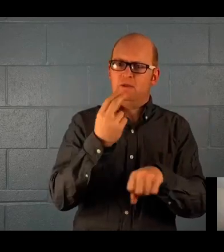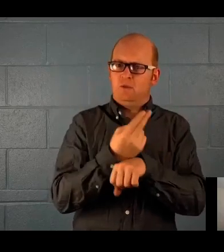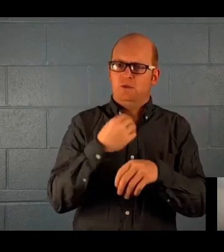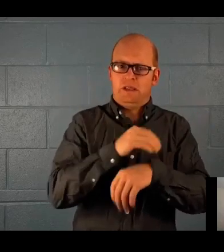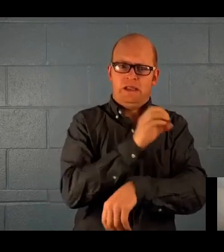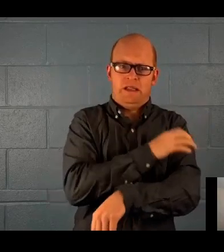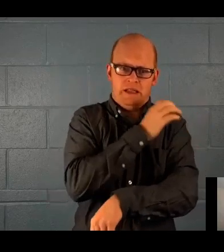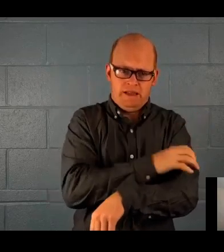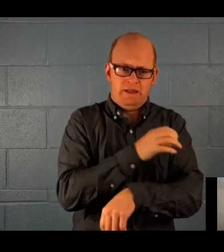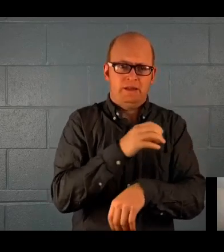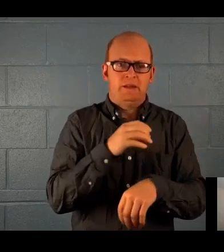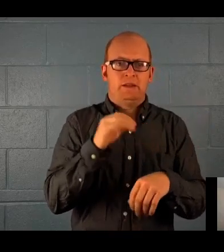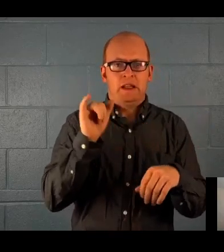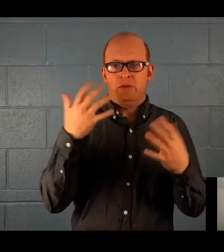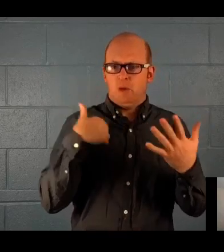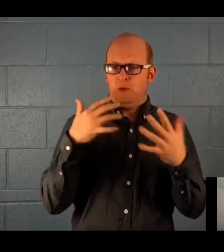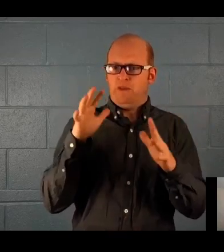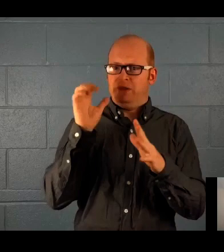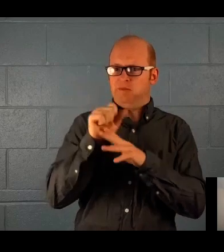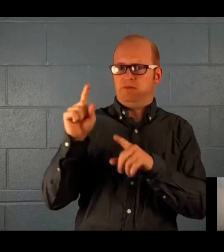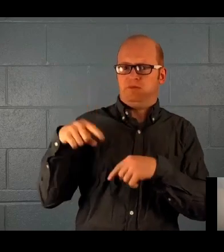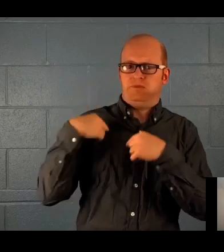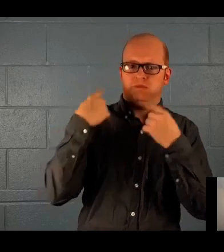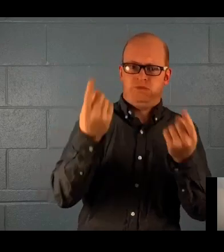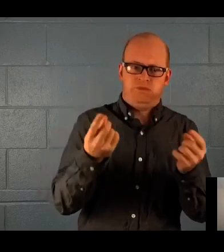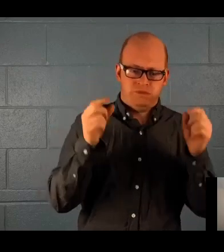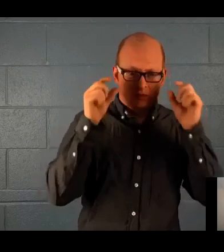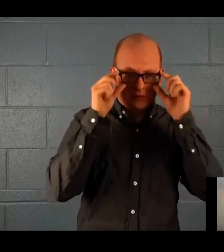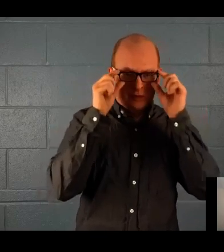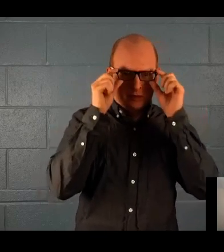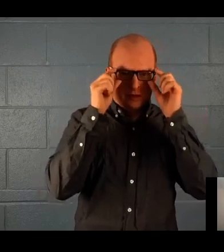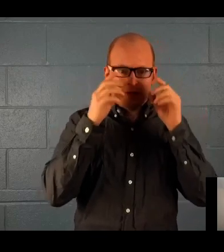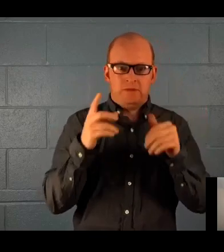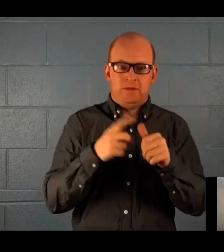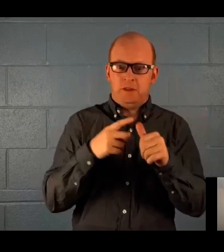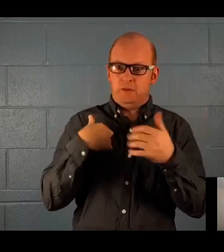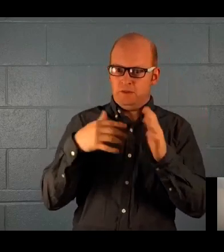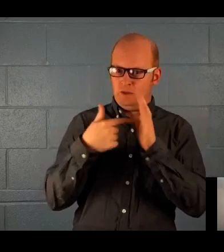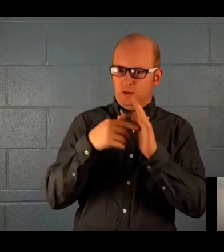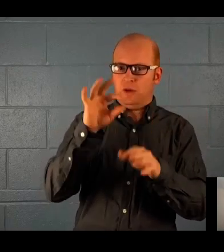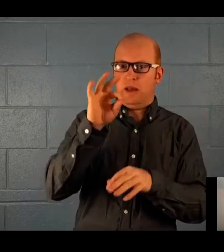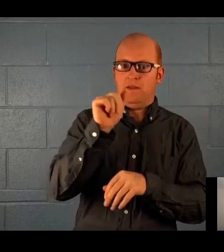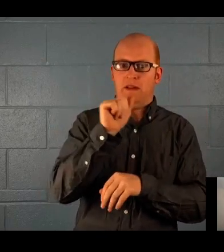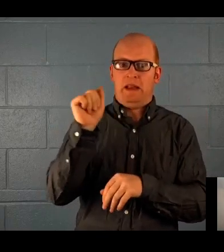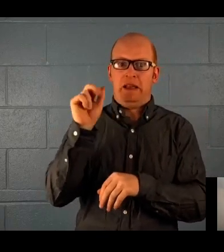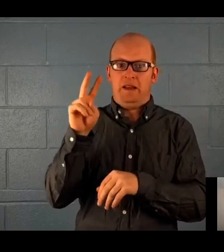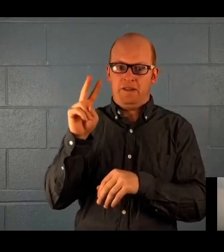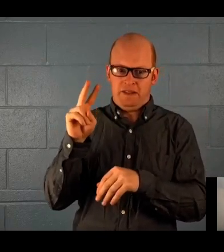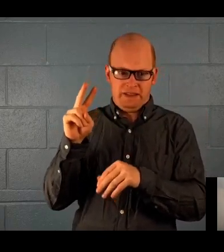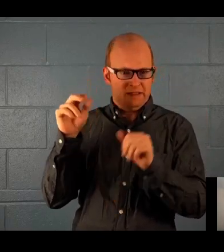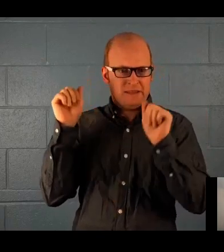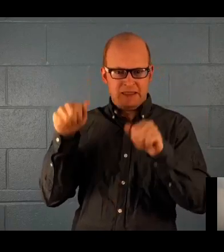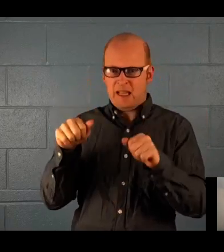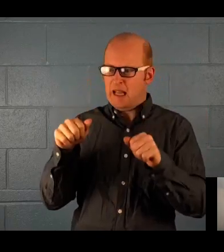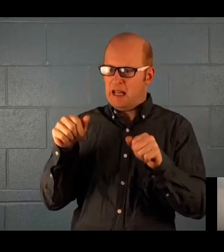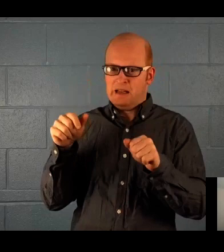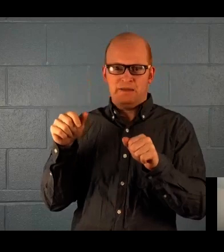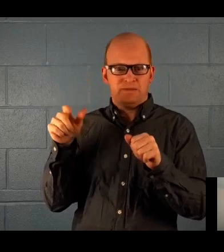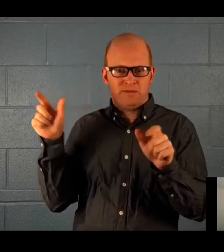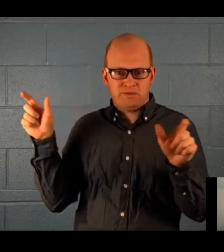First, we showed that fragmented AAV vectors were capable of driving full length myosin VIIA protein in the shaker 1 retina.